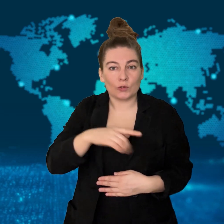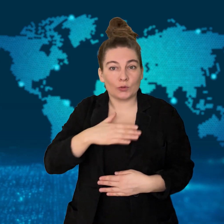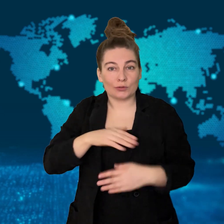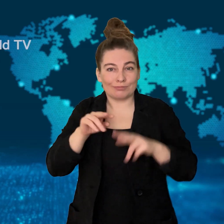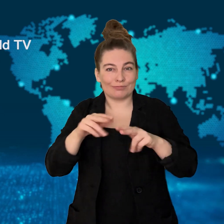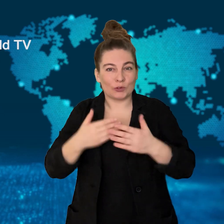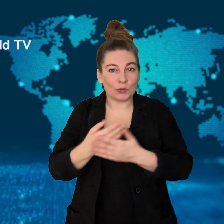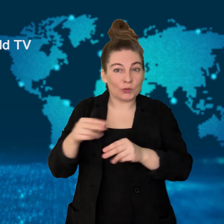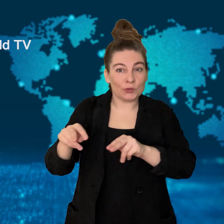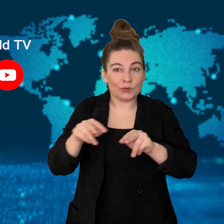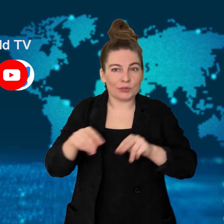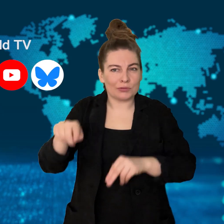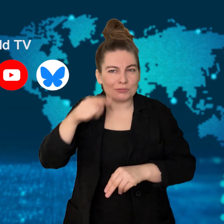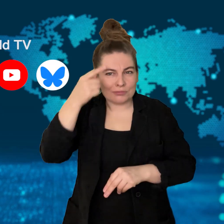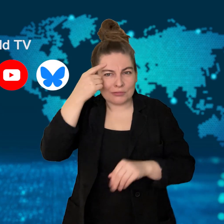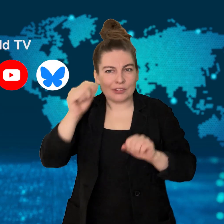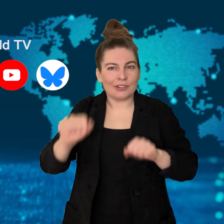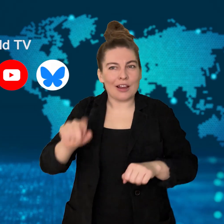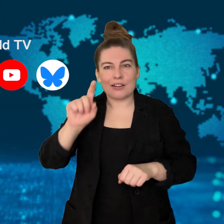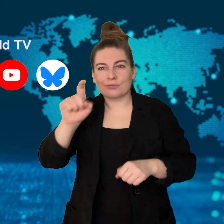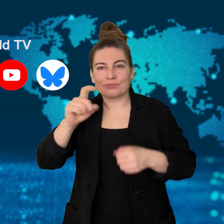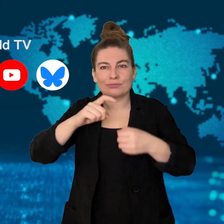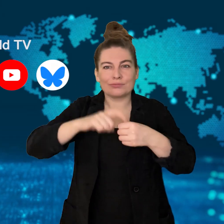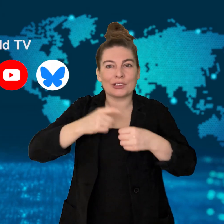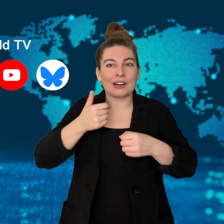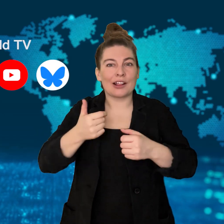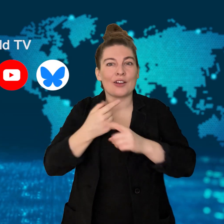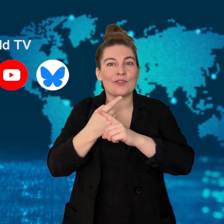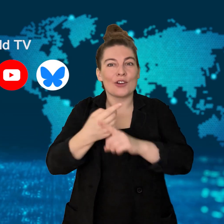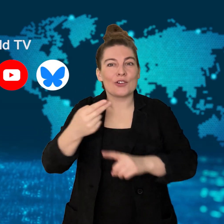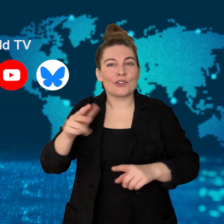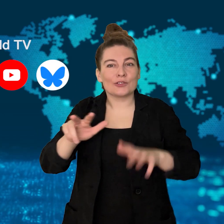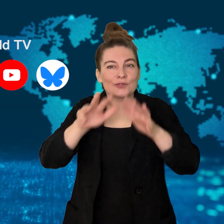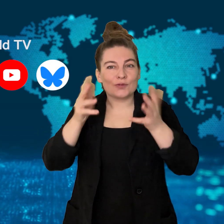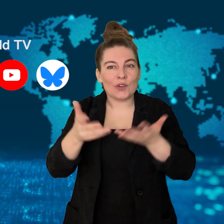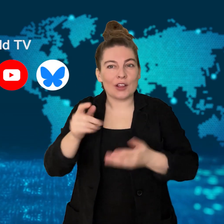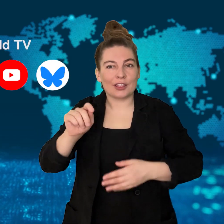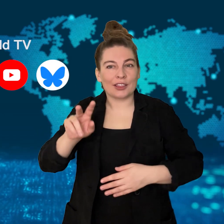Don't forget to subscribe, like, and follow H3 World TV to get new video updates!